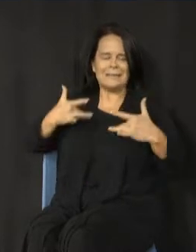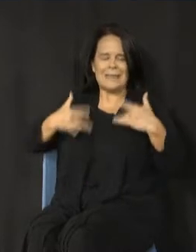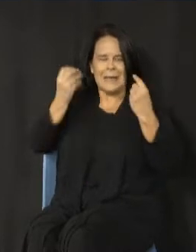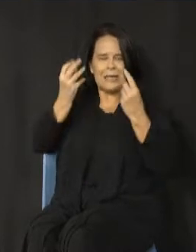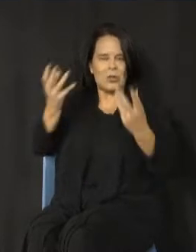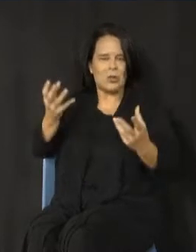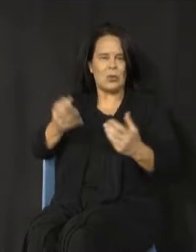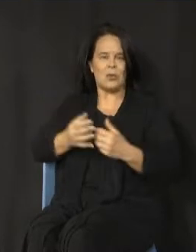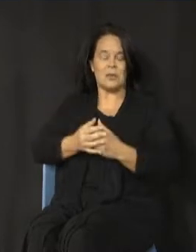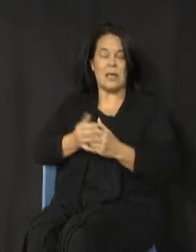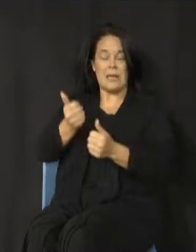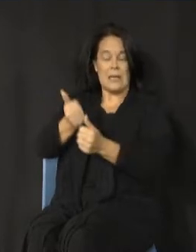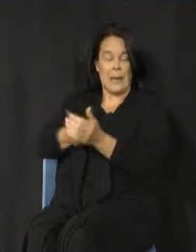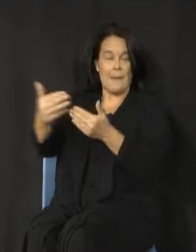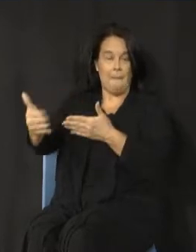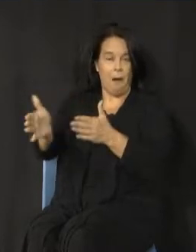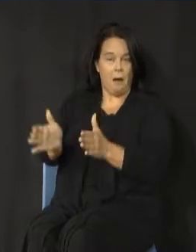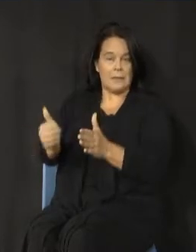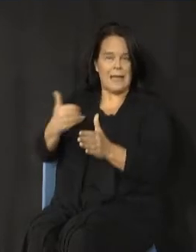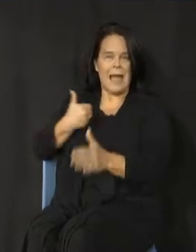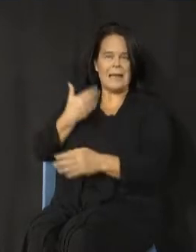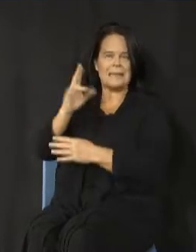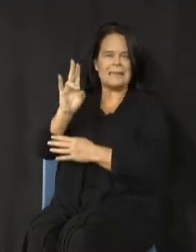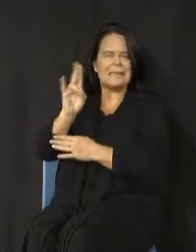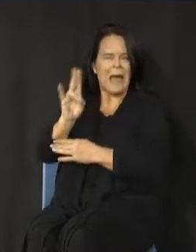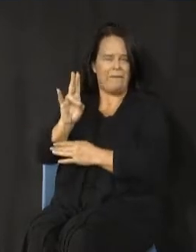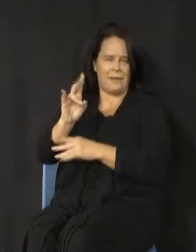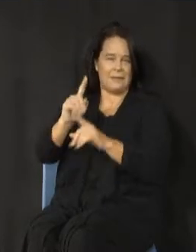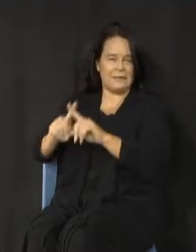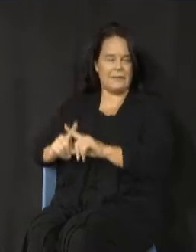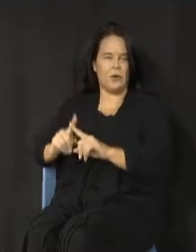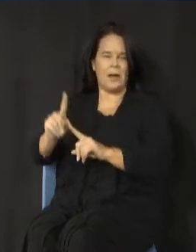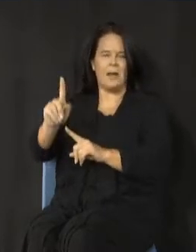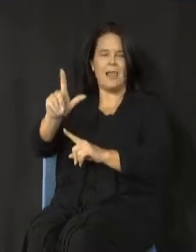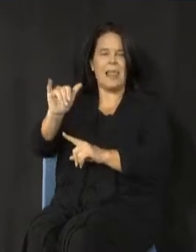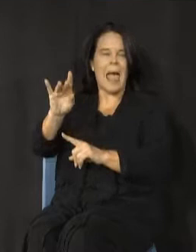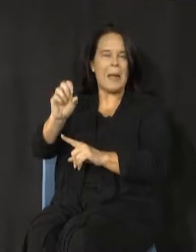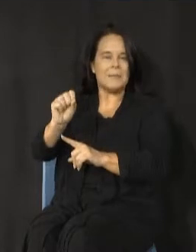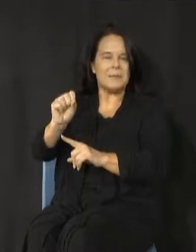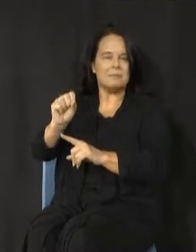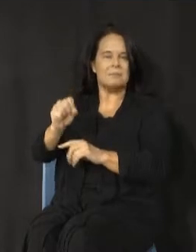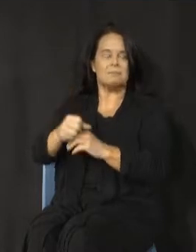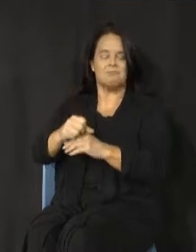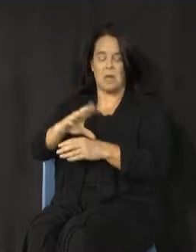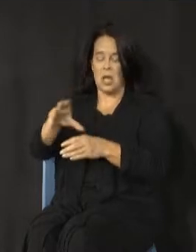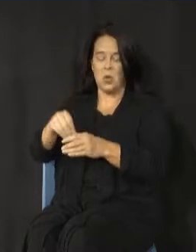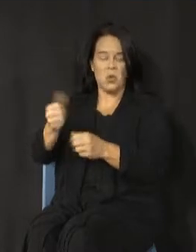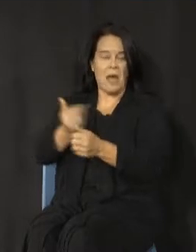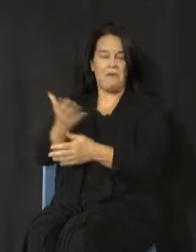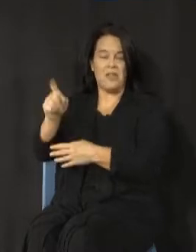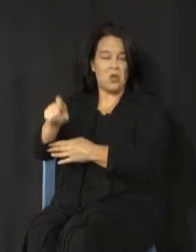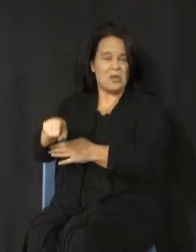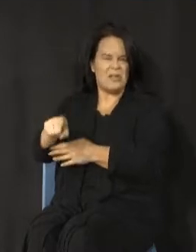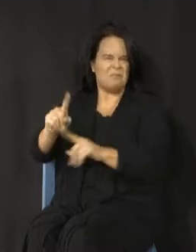Each science box has 7 hands-on labs which includes all materials needed except water,